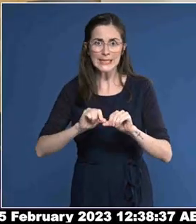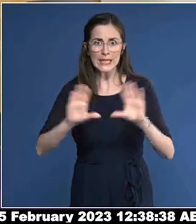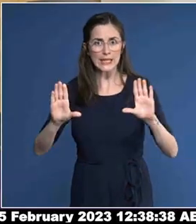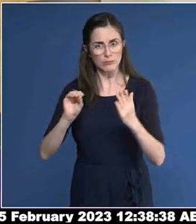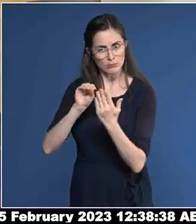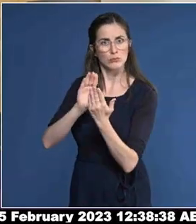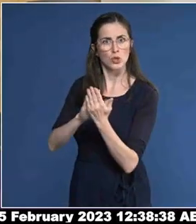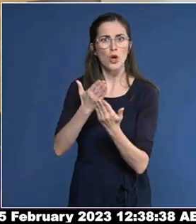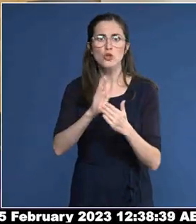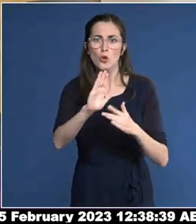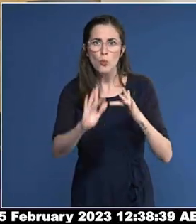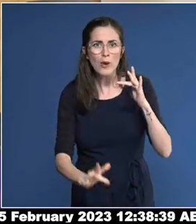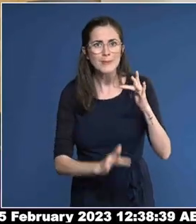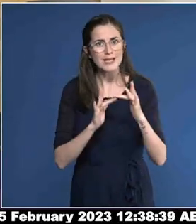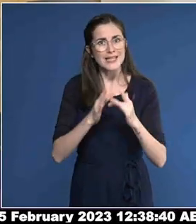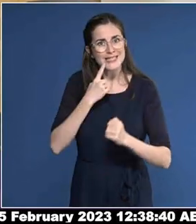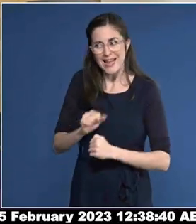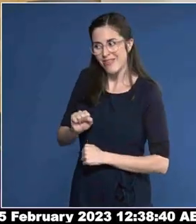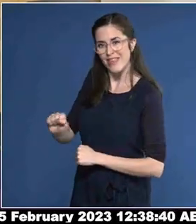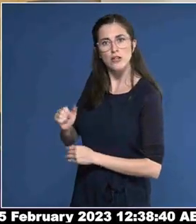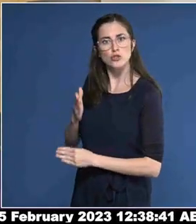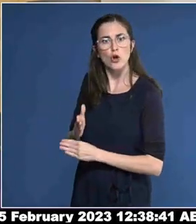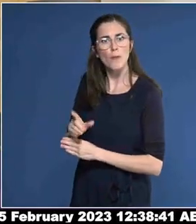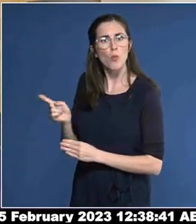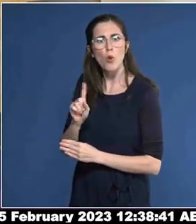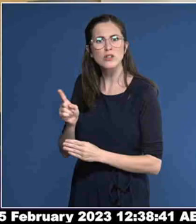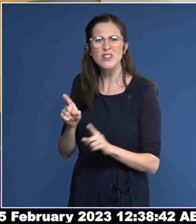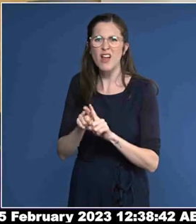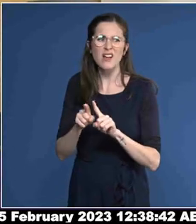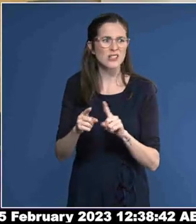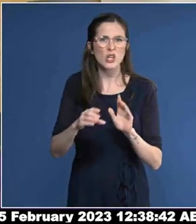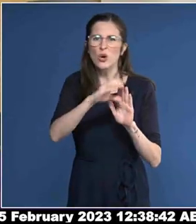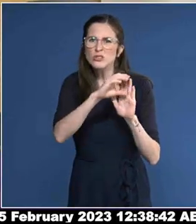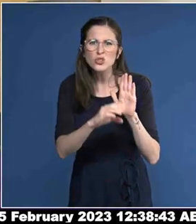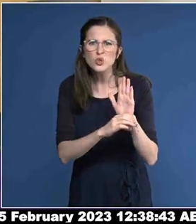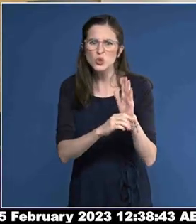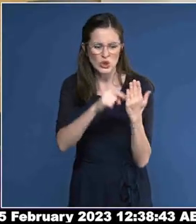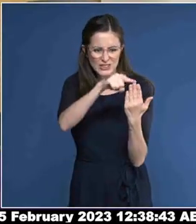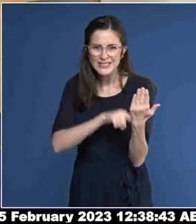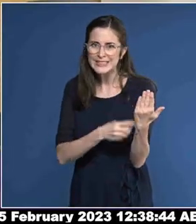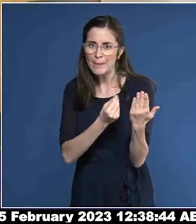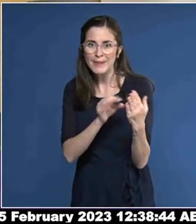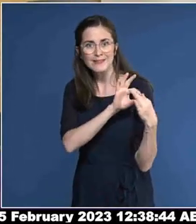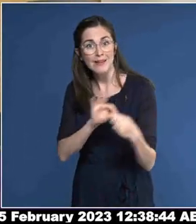functions of the board are in the form of a charter or a constitution? So Ms Berry? MS BERRY: We do have a governance charter.